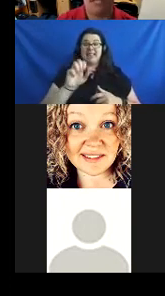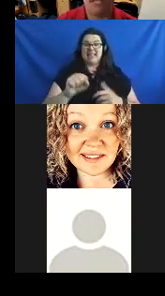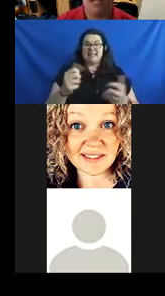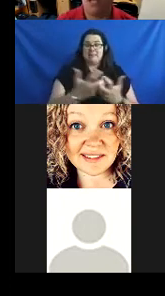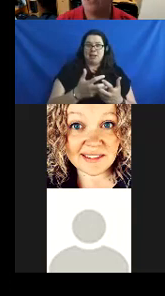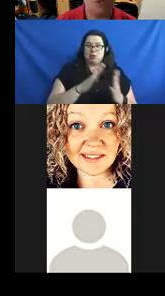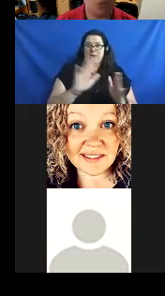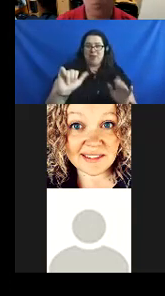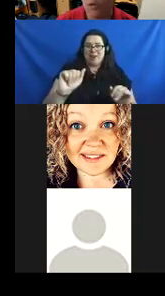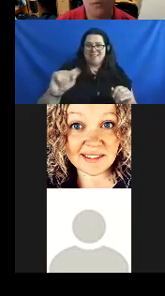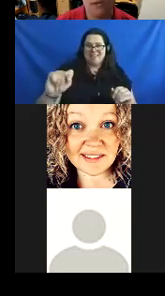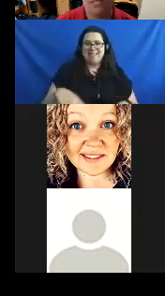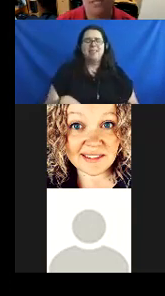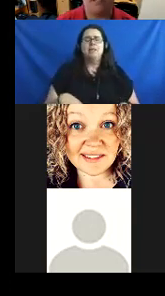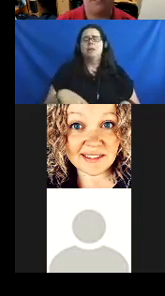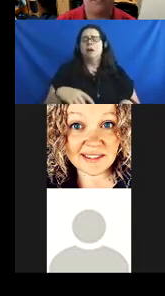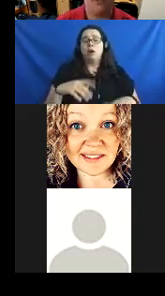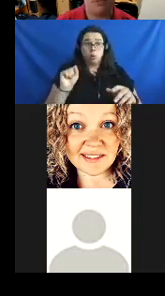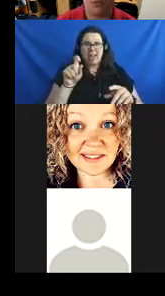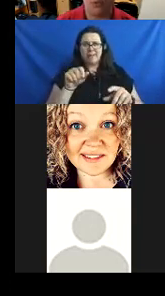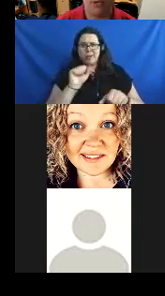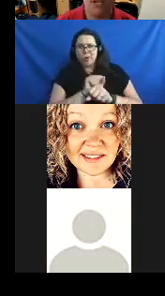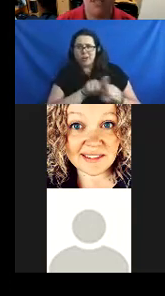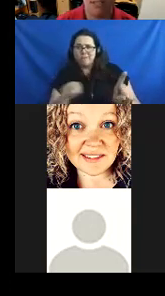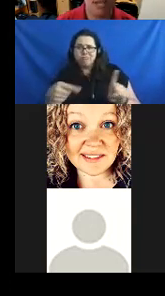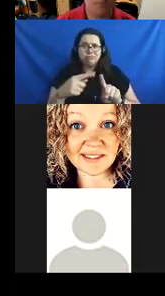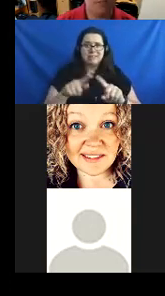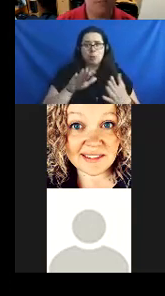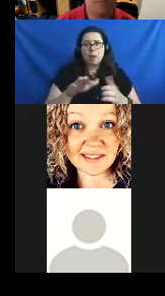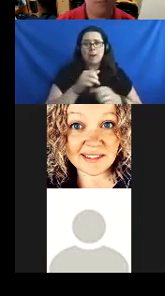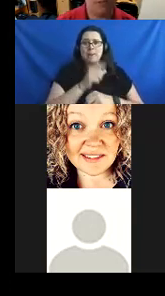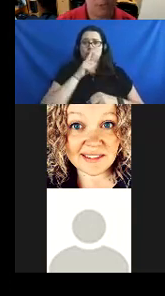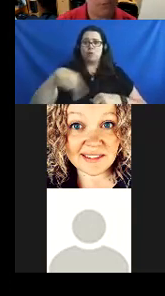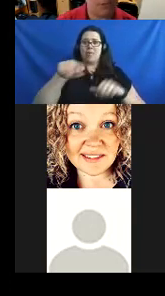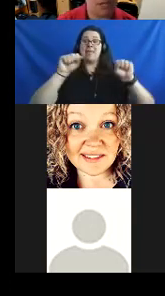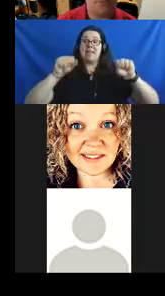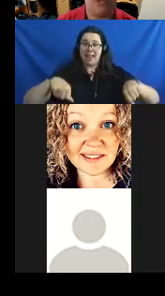ARE WORK-AROUNDS NEEDED TO ENSURE TO DO THE JOB.